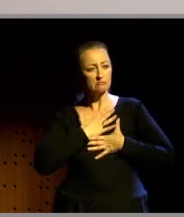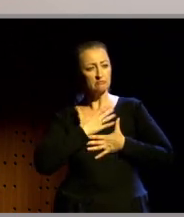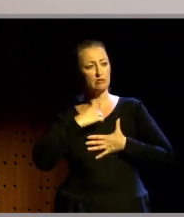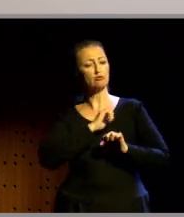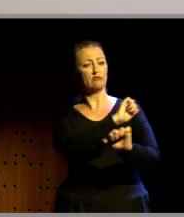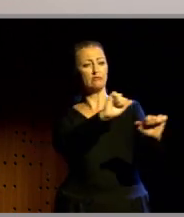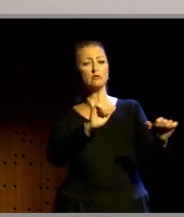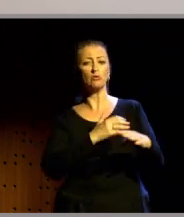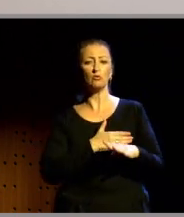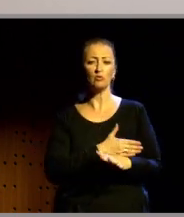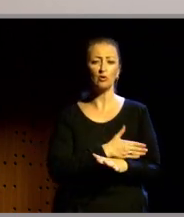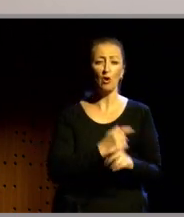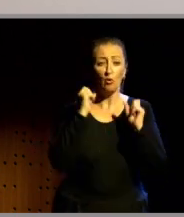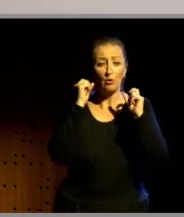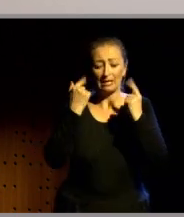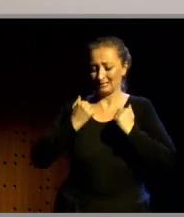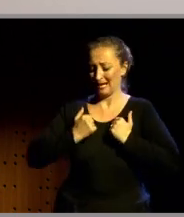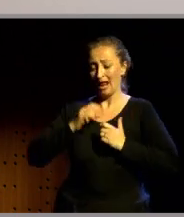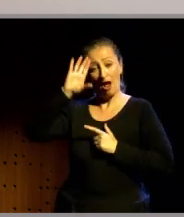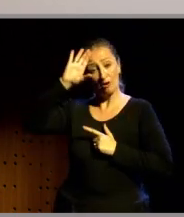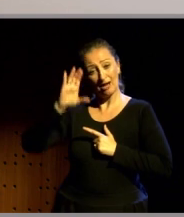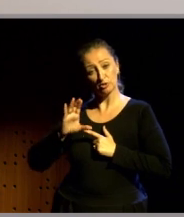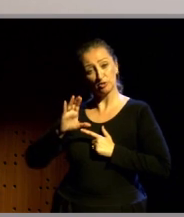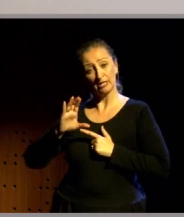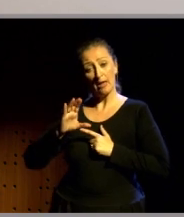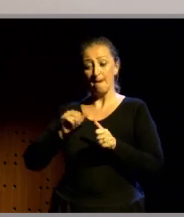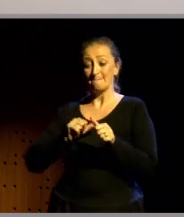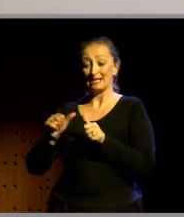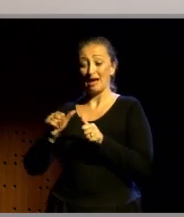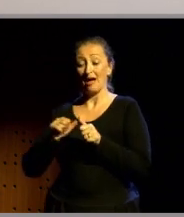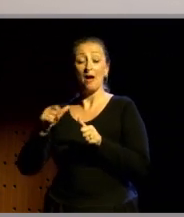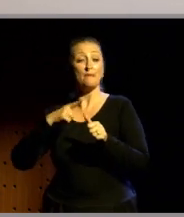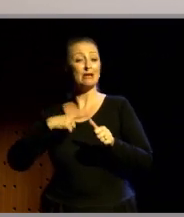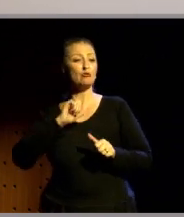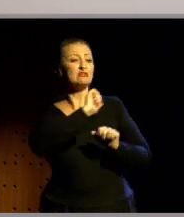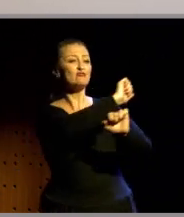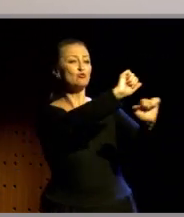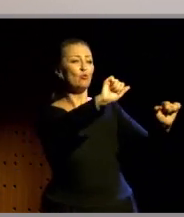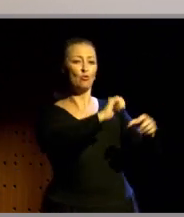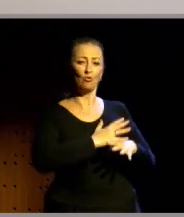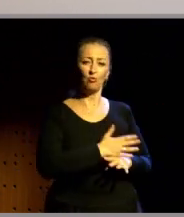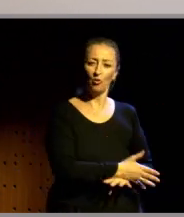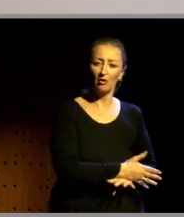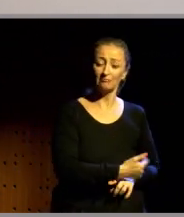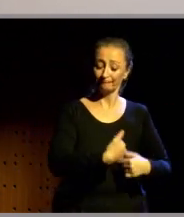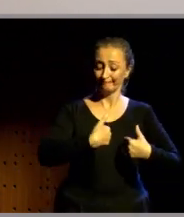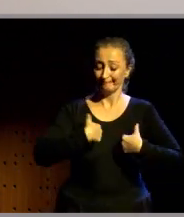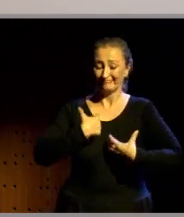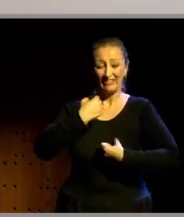because of what you do. And as a government, I just hope the generosity